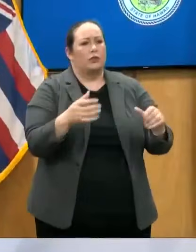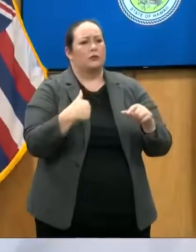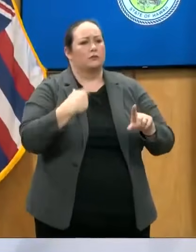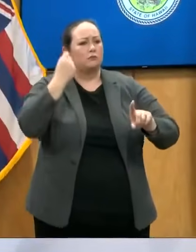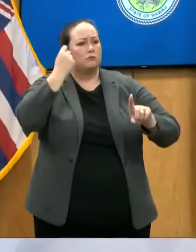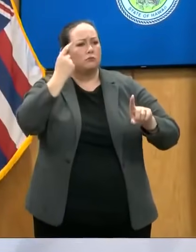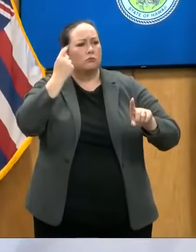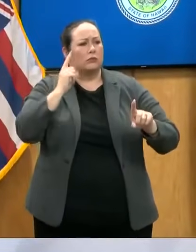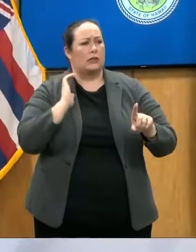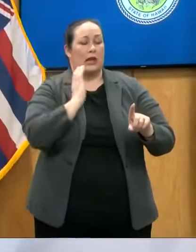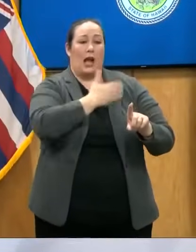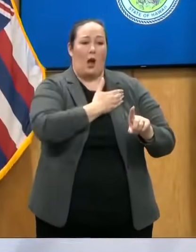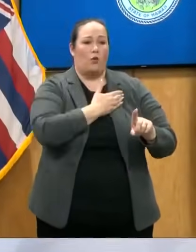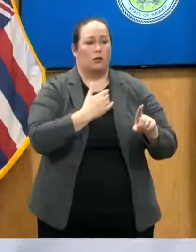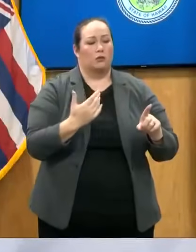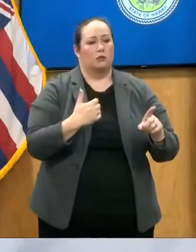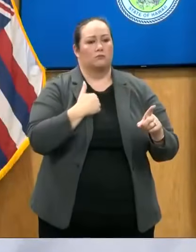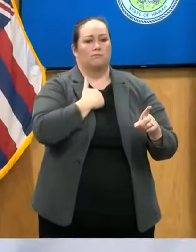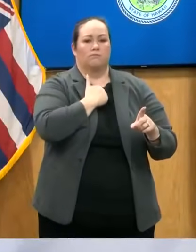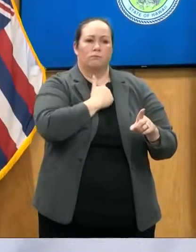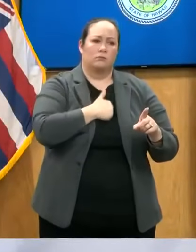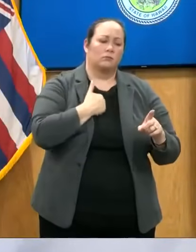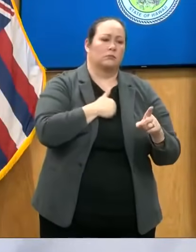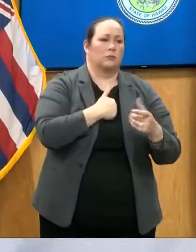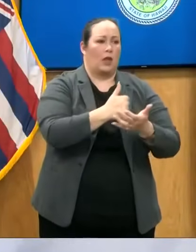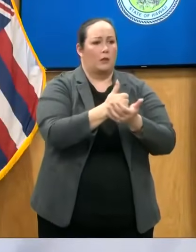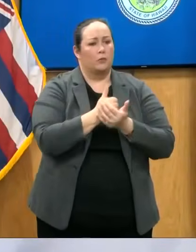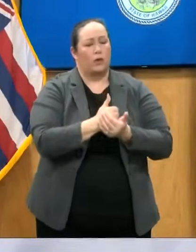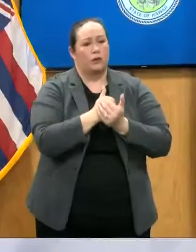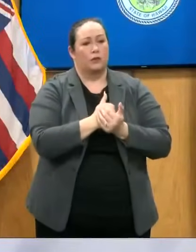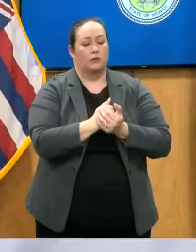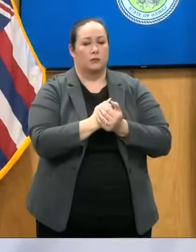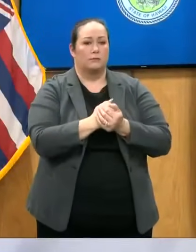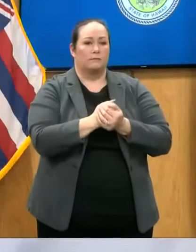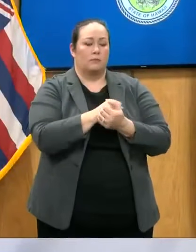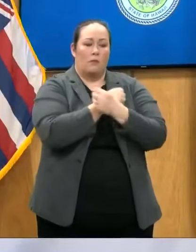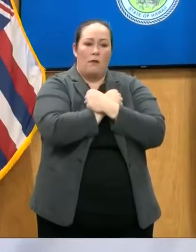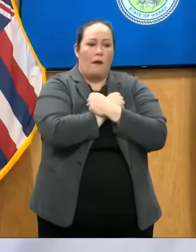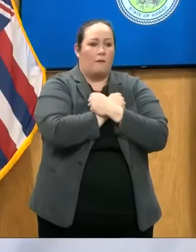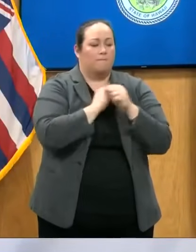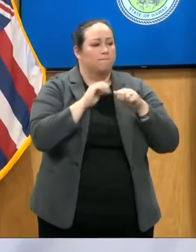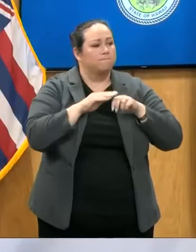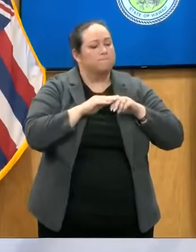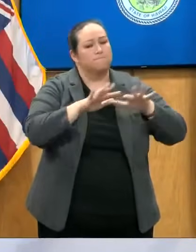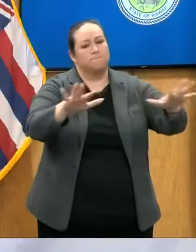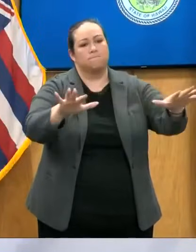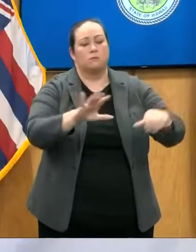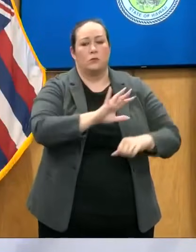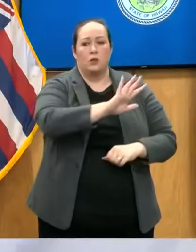that we can. or trying to heartfelt condolences or prayers. love to your